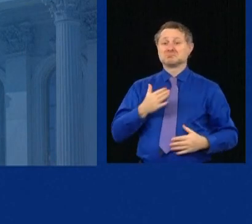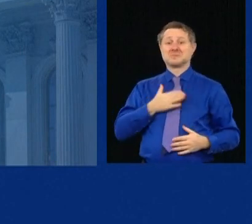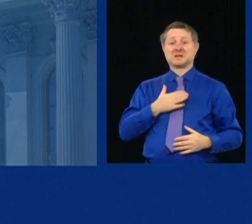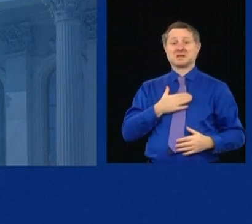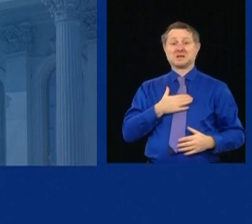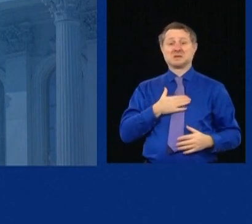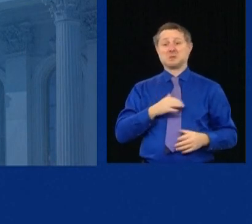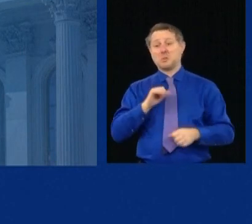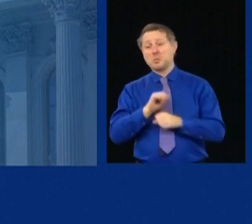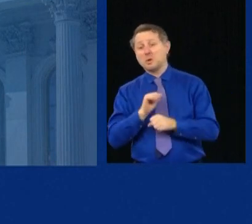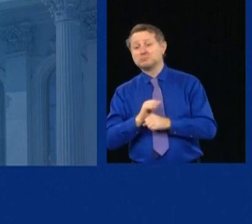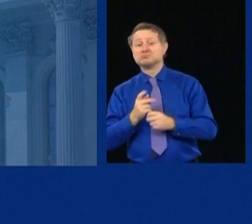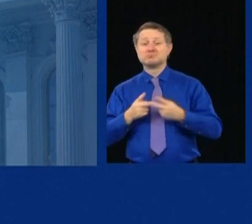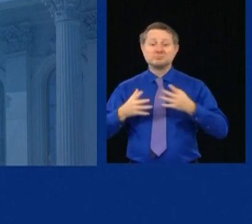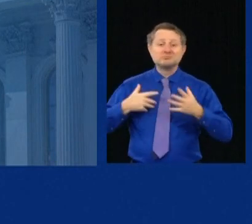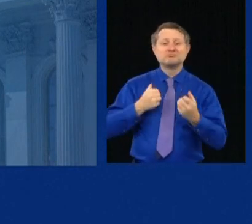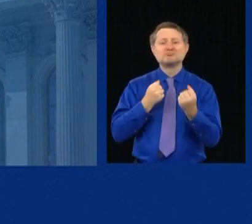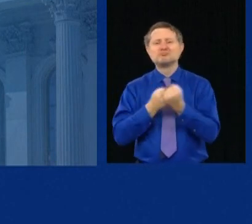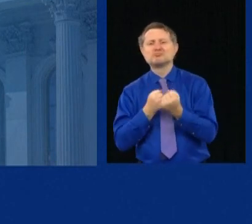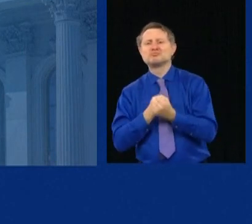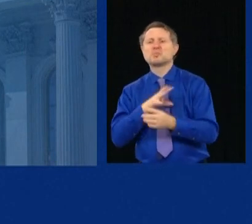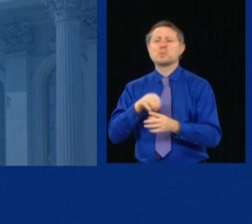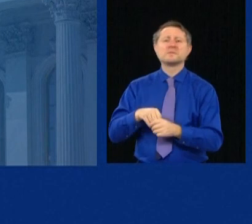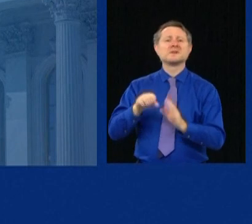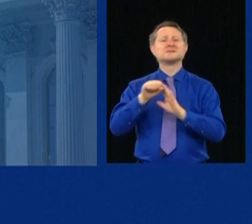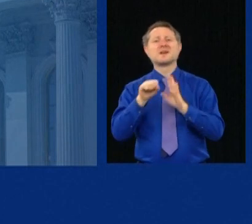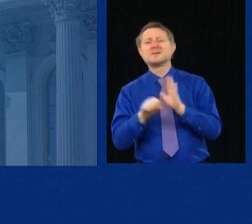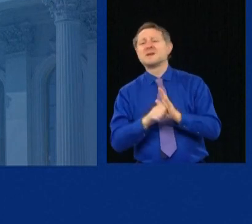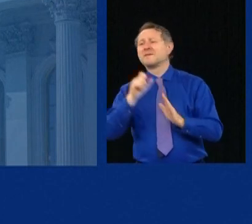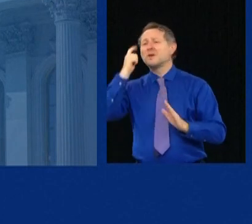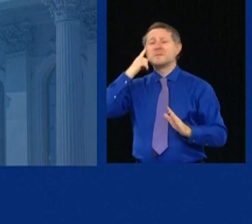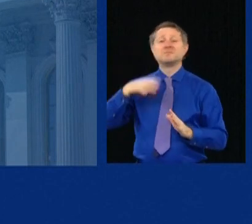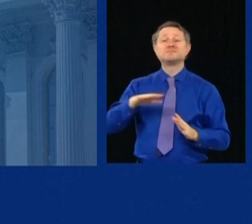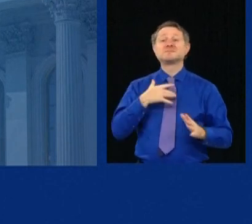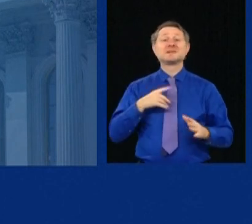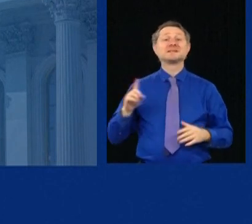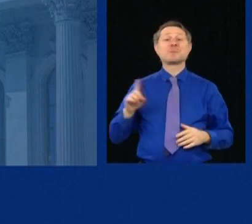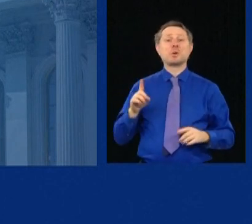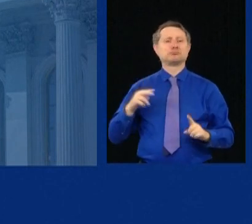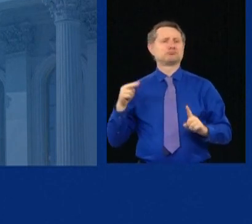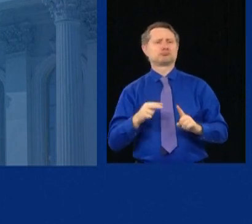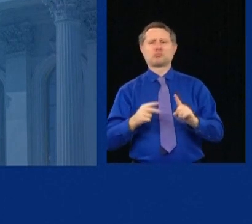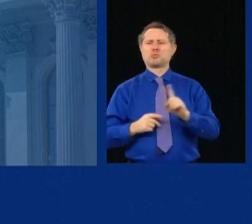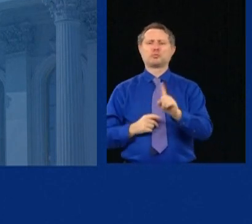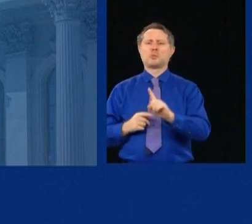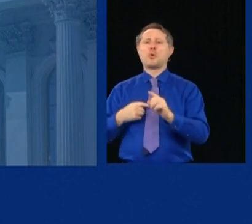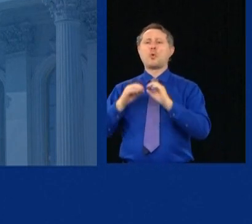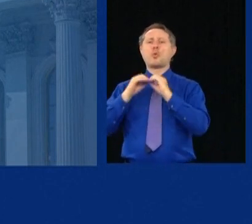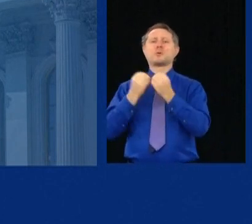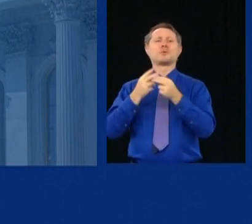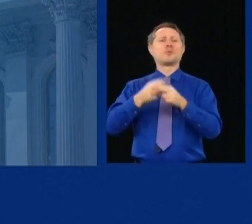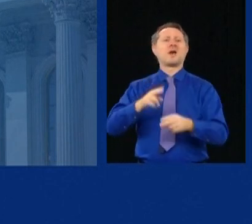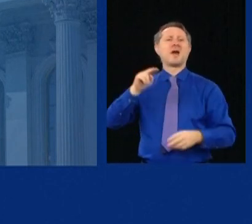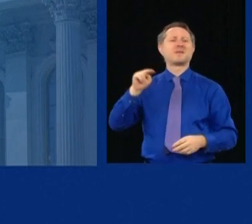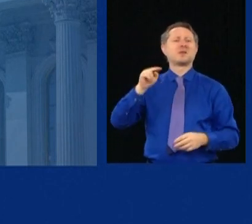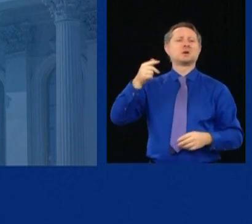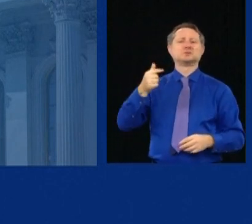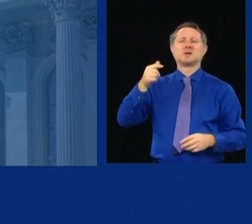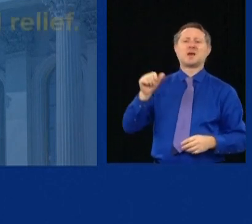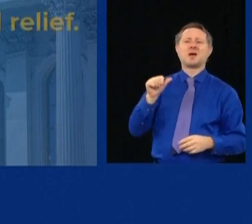POLITICAL MOMENT, NOW IS THE TIME. MY POSITION OF FUNDING FOR STATE